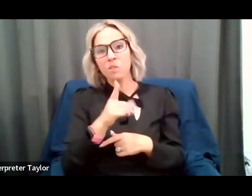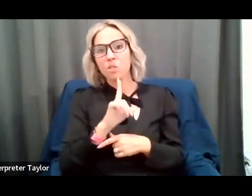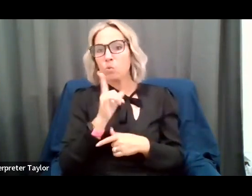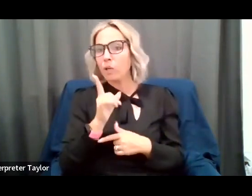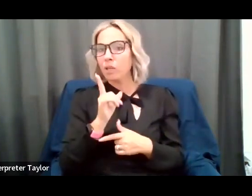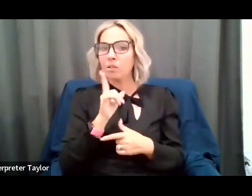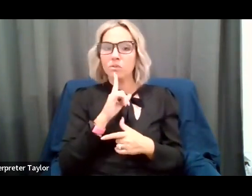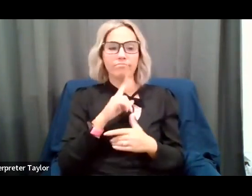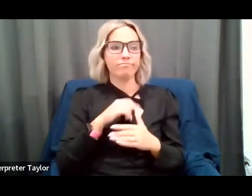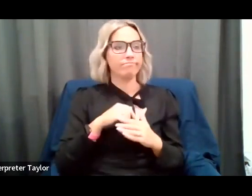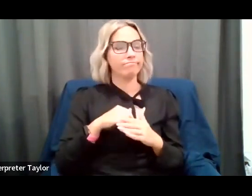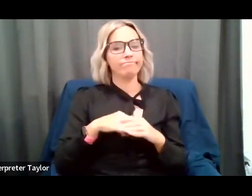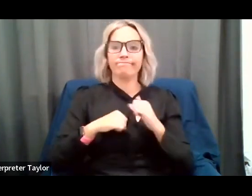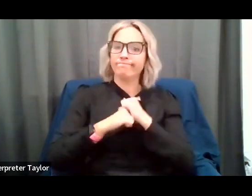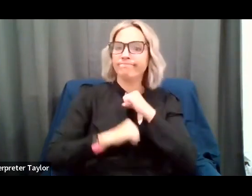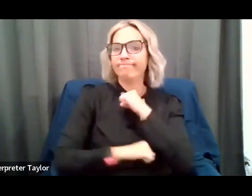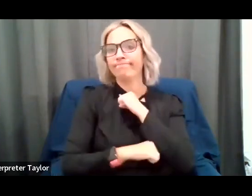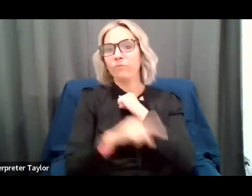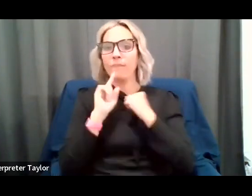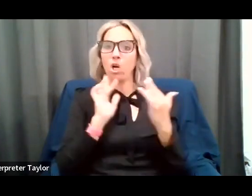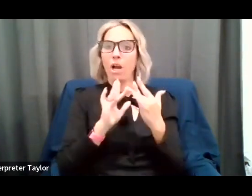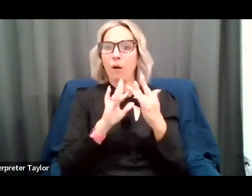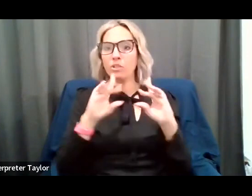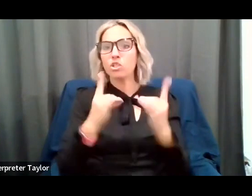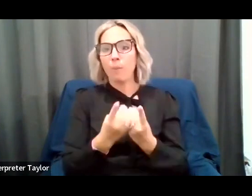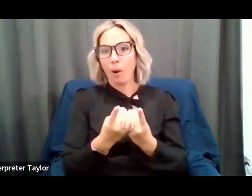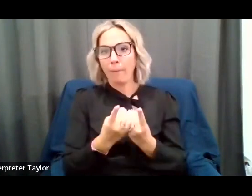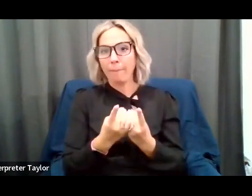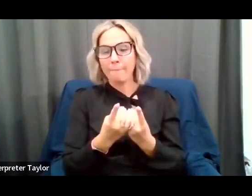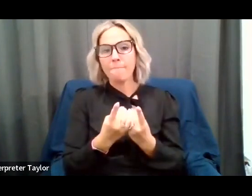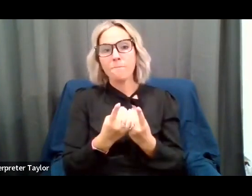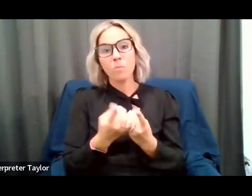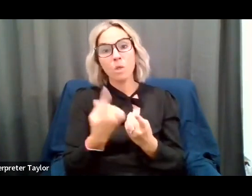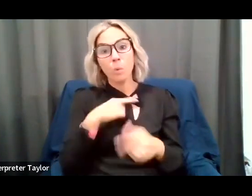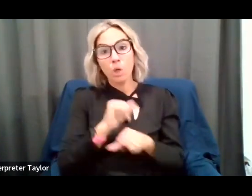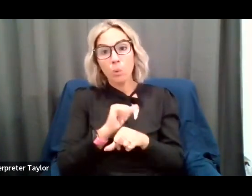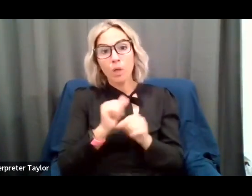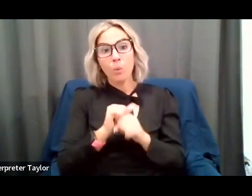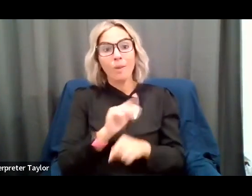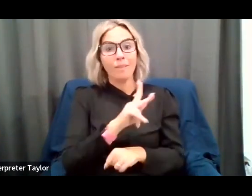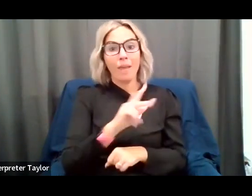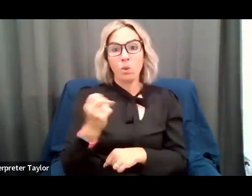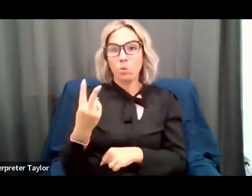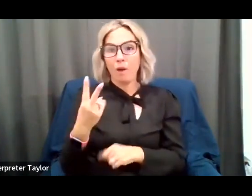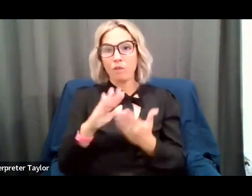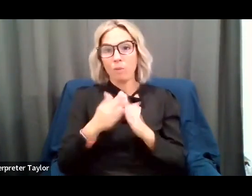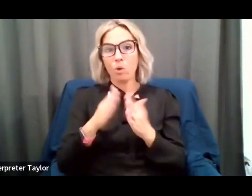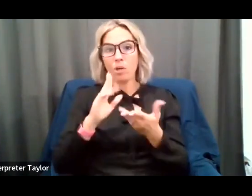butter of our Outreach department. Um, we are working with our K-12 community partners.